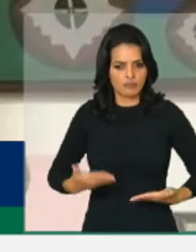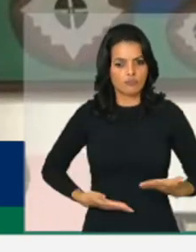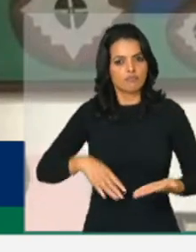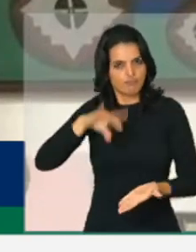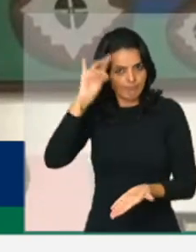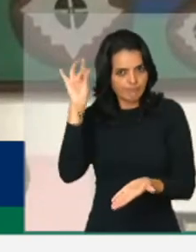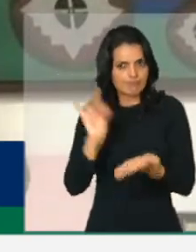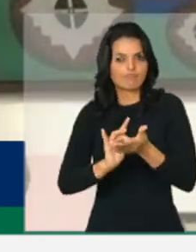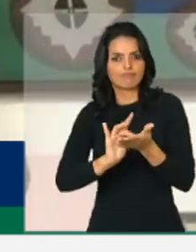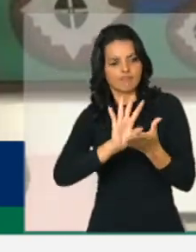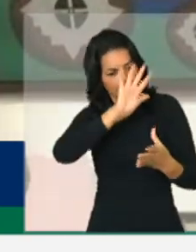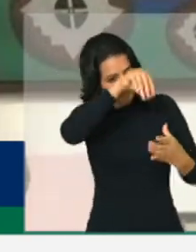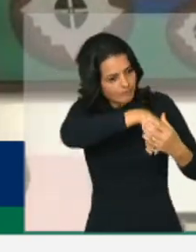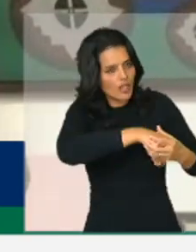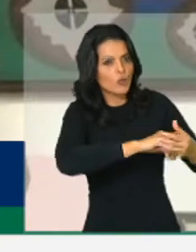SEUS DIAS DE VIDAS... A CRIAR NOSSOS FILHOS A LIMPAR NOSSAS